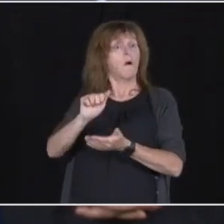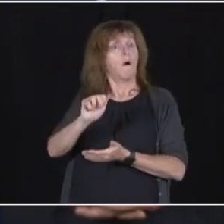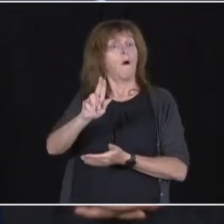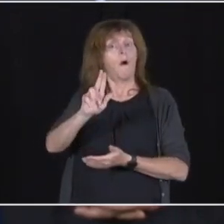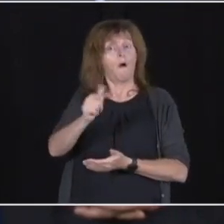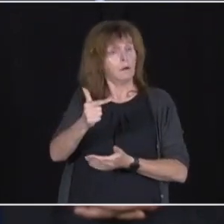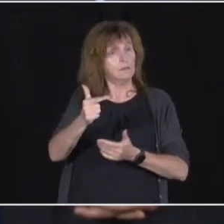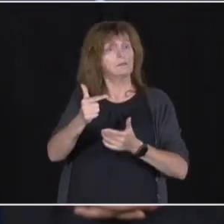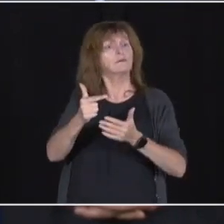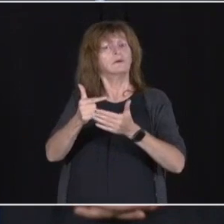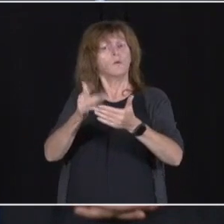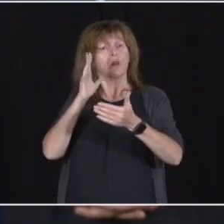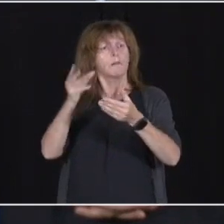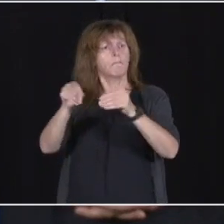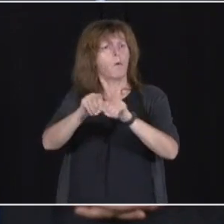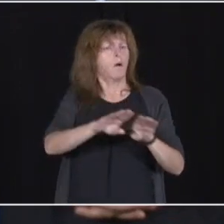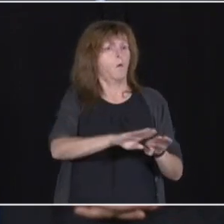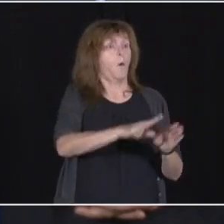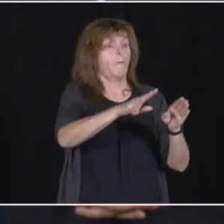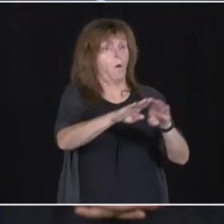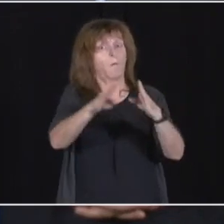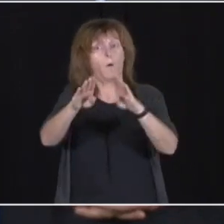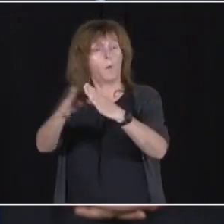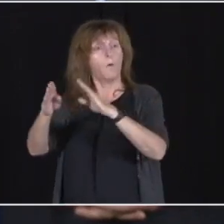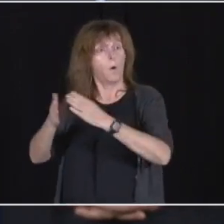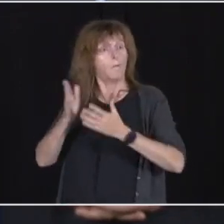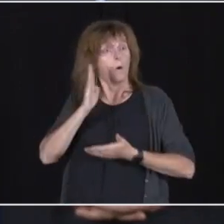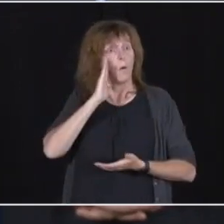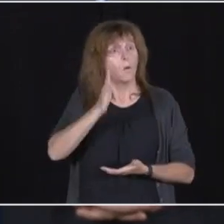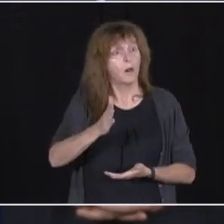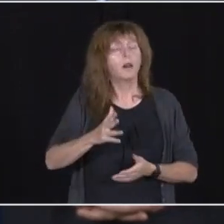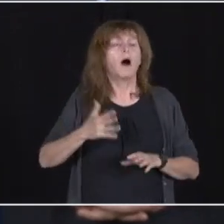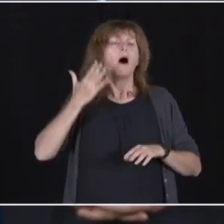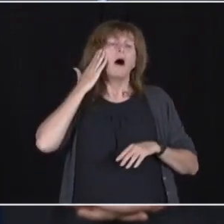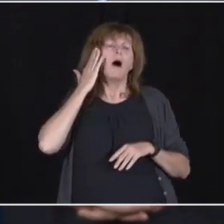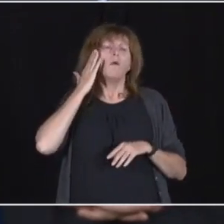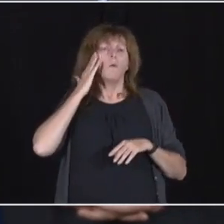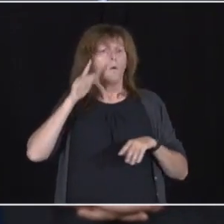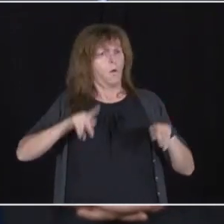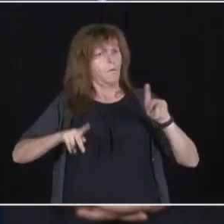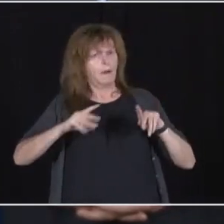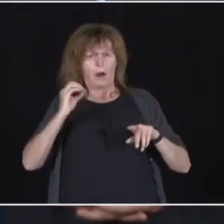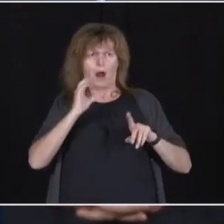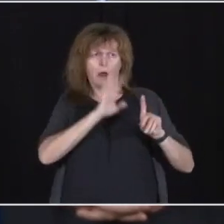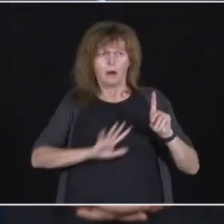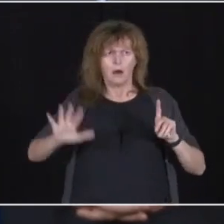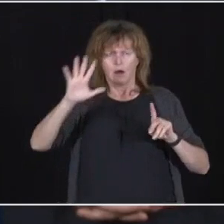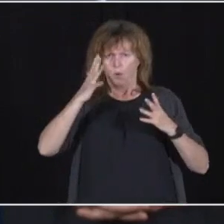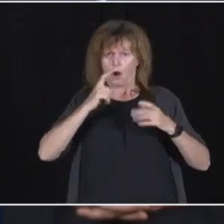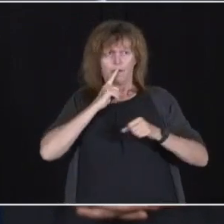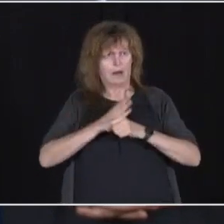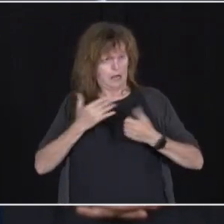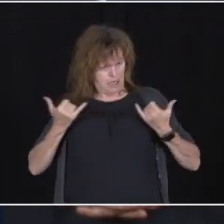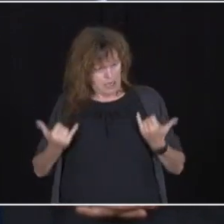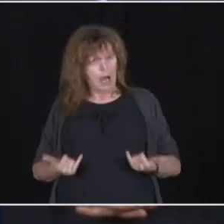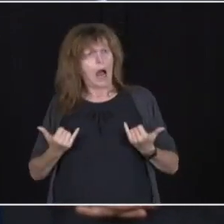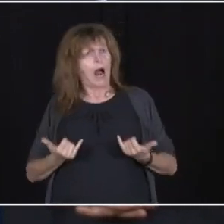He assures me it will be up to 100. And as we move forward, more childcare facilities will be opening up. Especially in August.